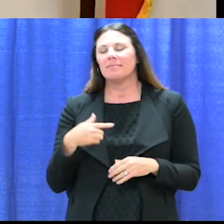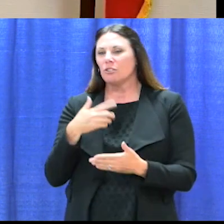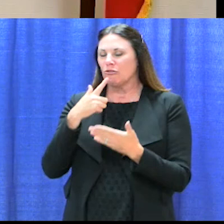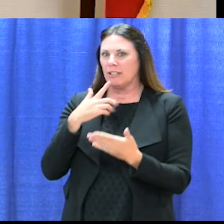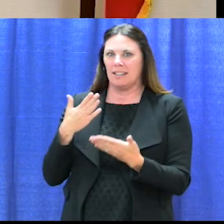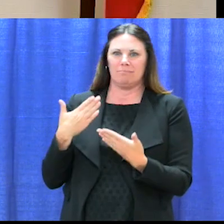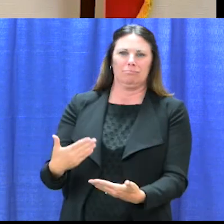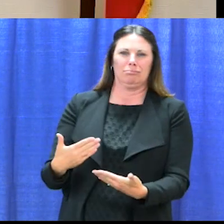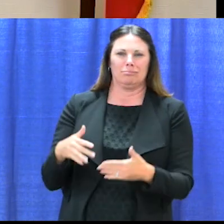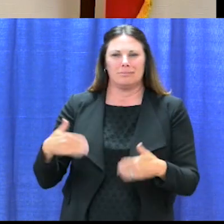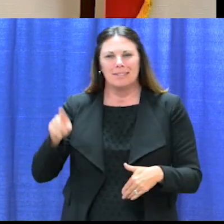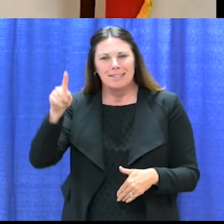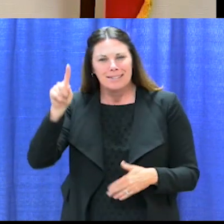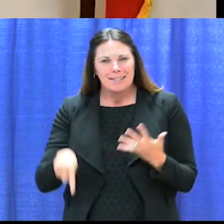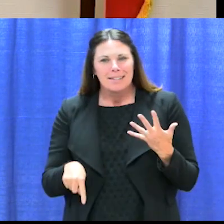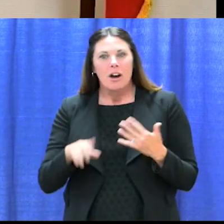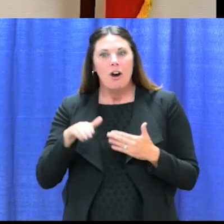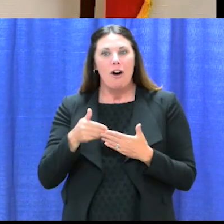willingness to work with the task force going forward.